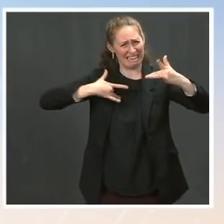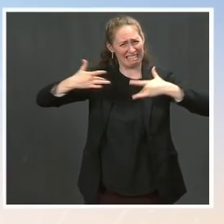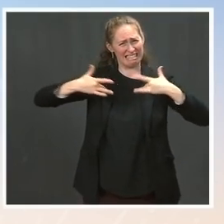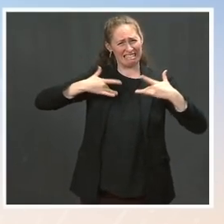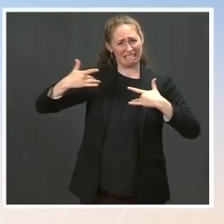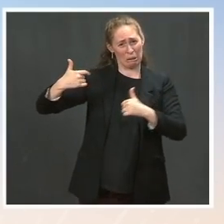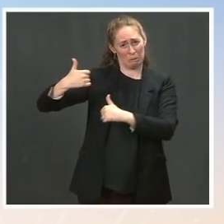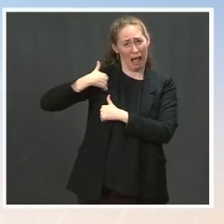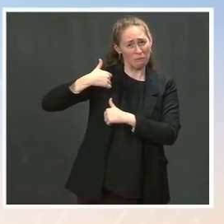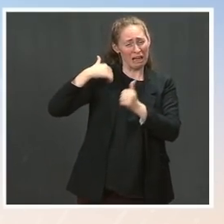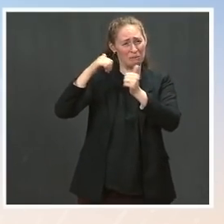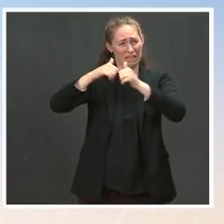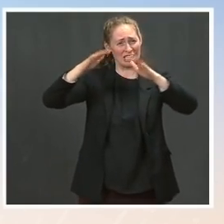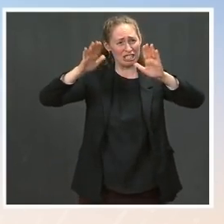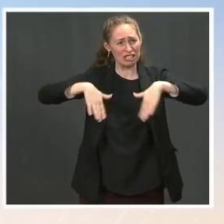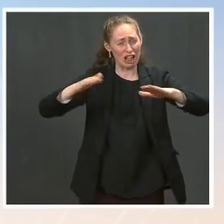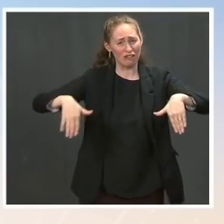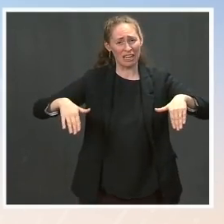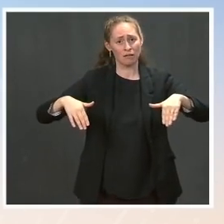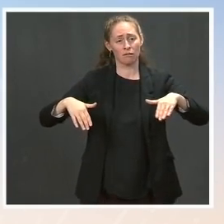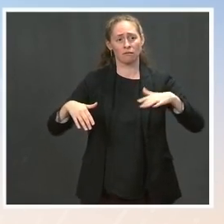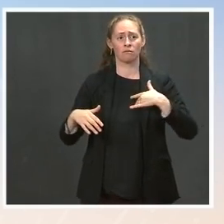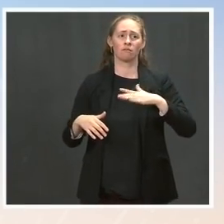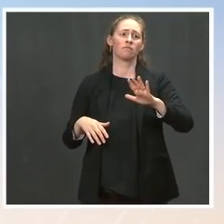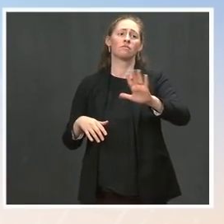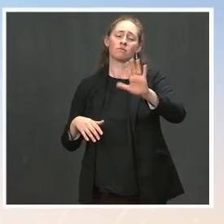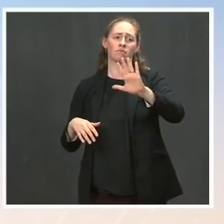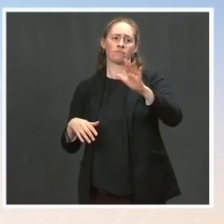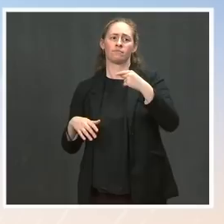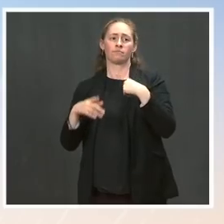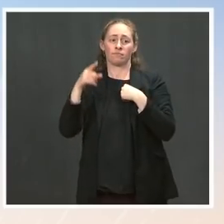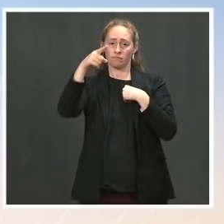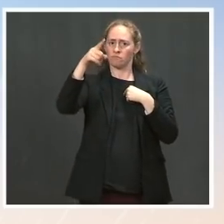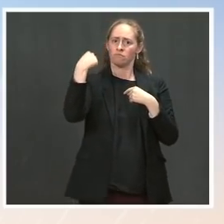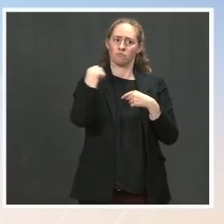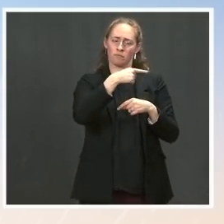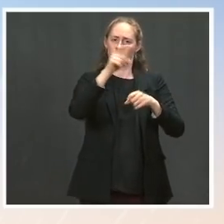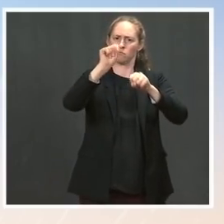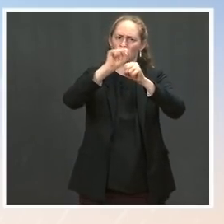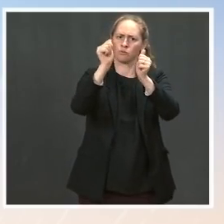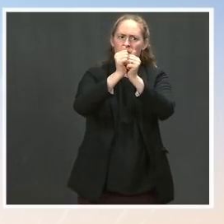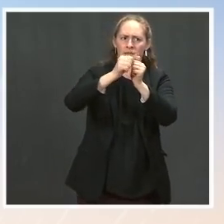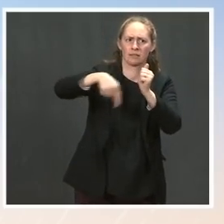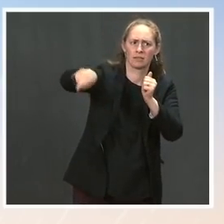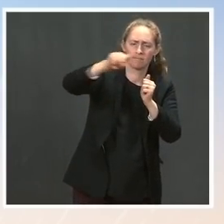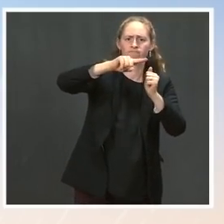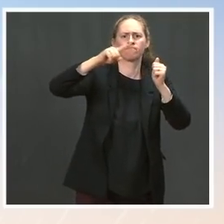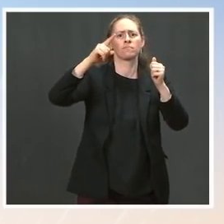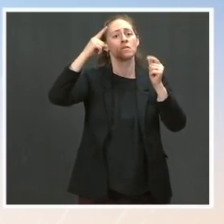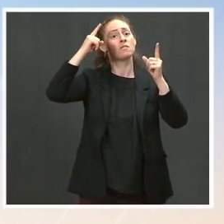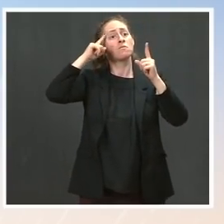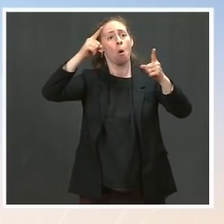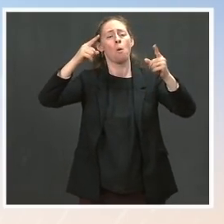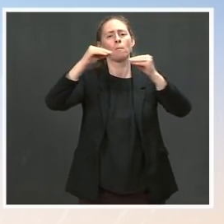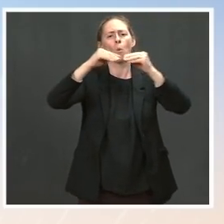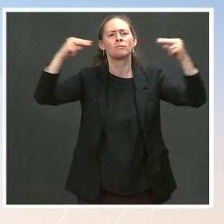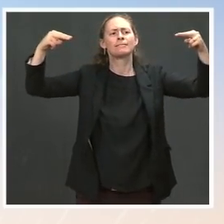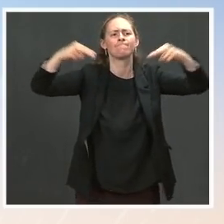Ms. Psaki: We are -- we inc- -- we worked with them to increase law enforcement at the border to deter the travel, which is a treacherous journey which -- where many lose their lives.